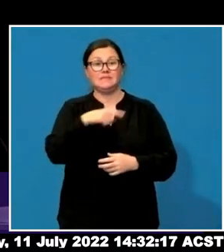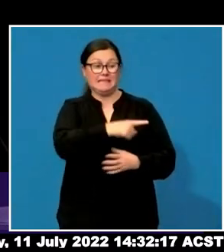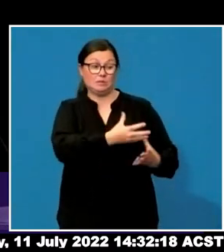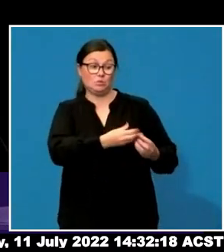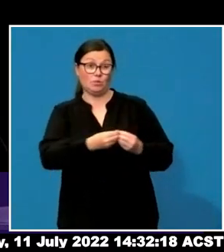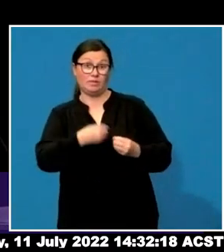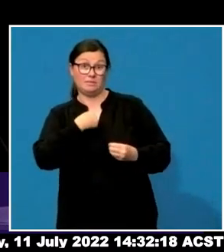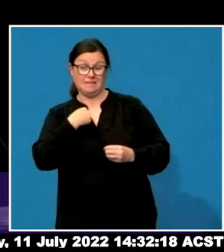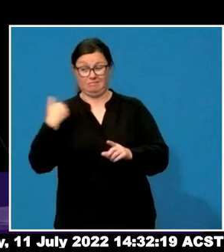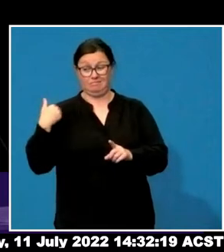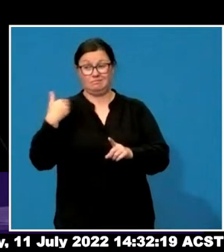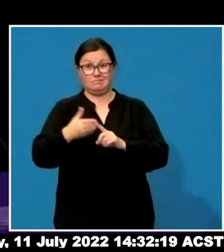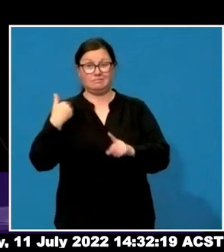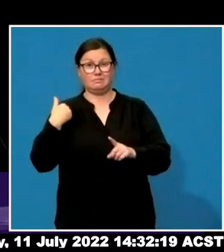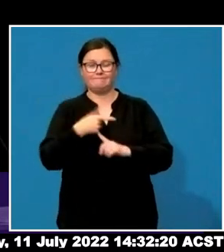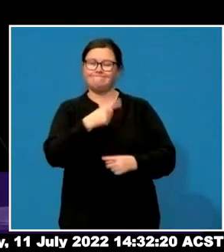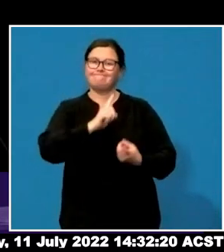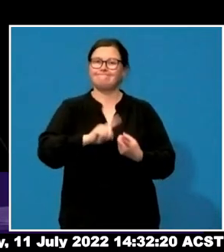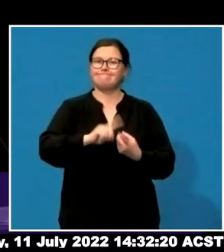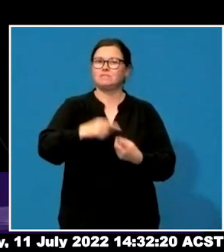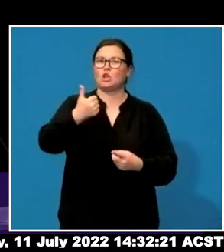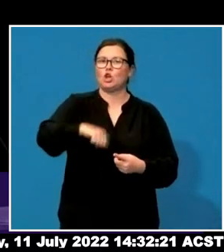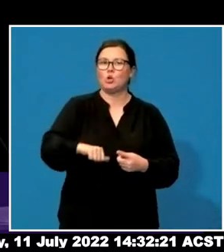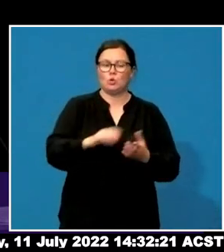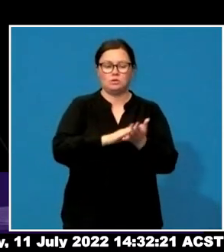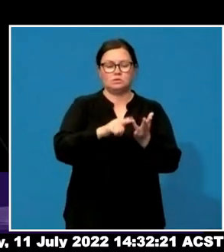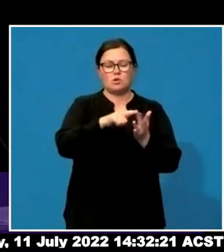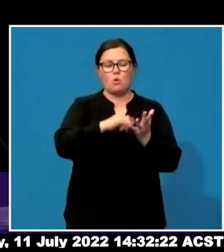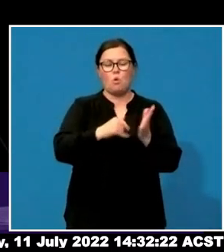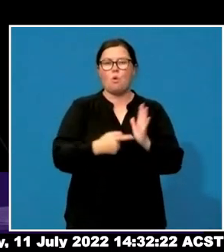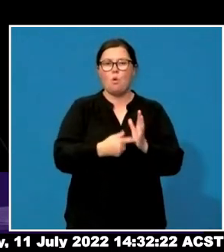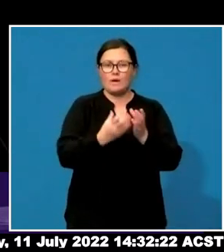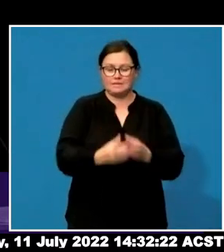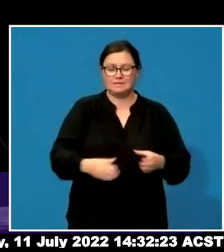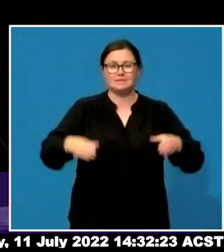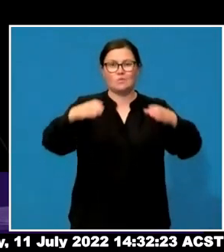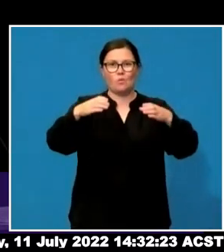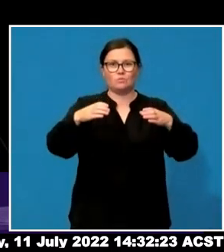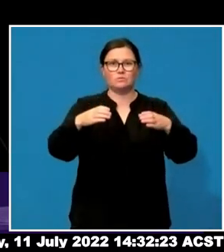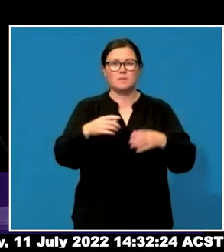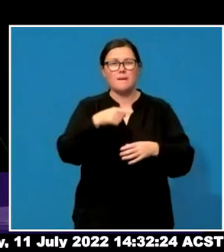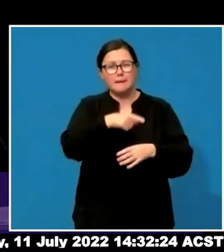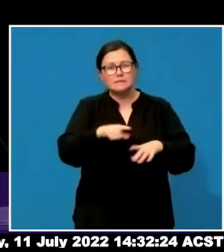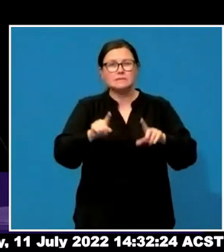less. And he's been able to build up his upper body strength so that he can pull himself into the bed.